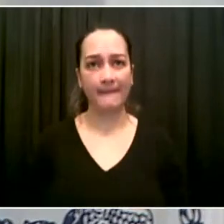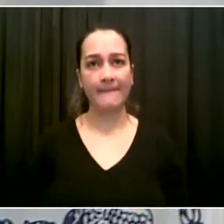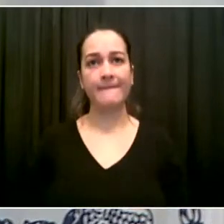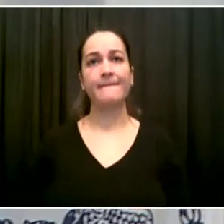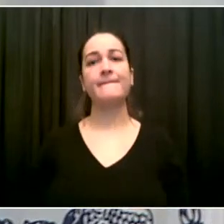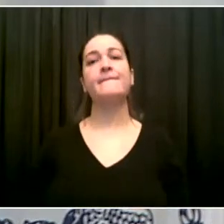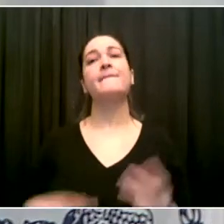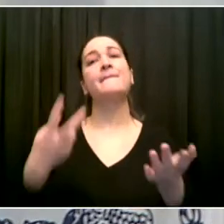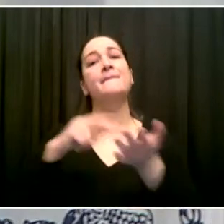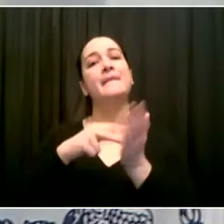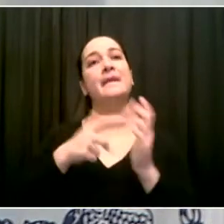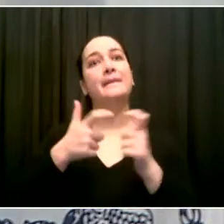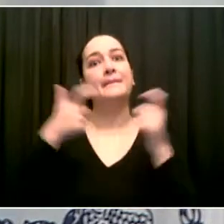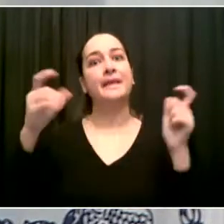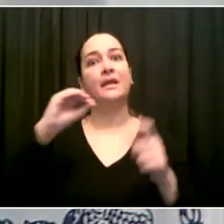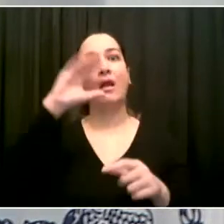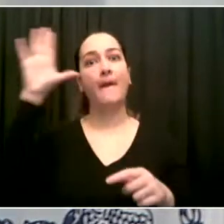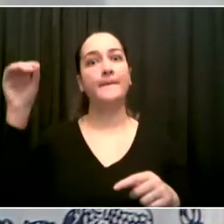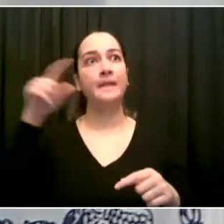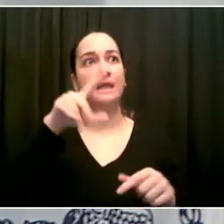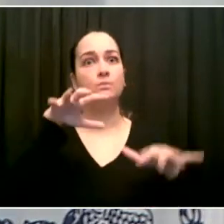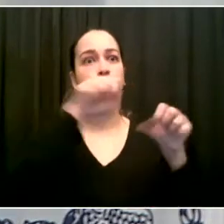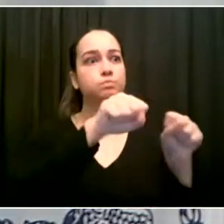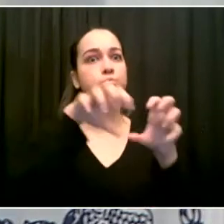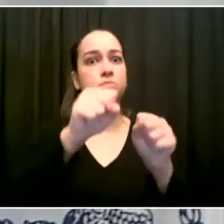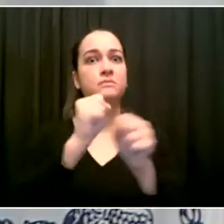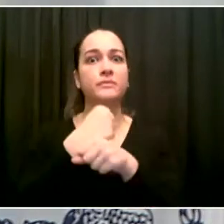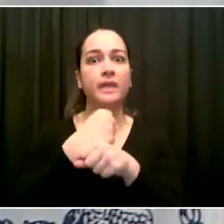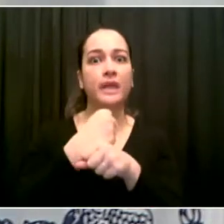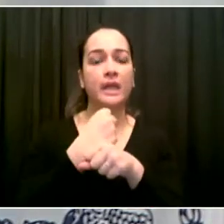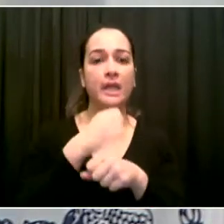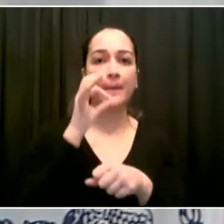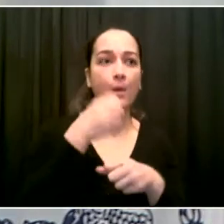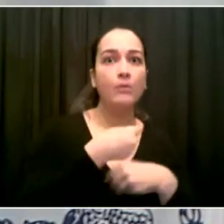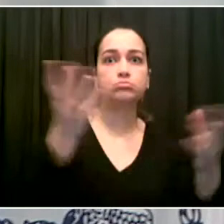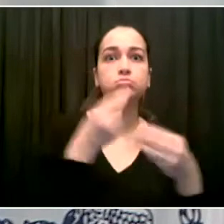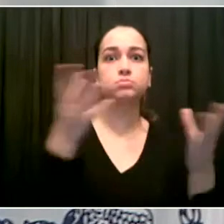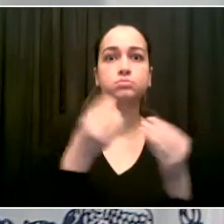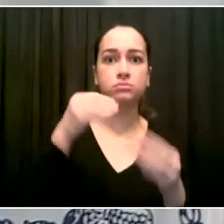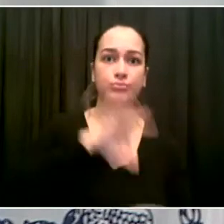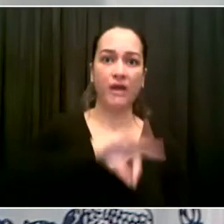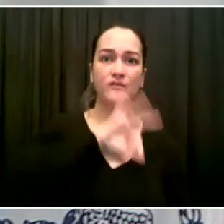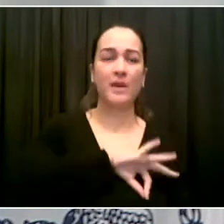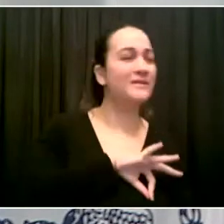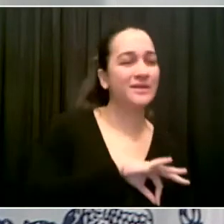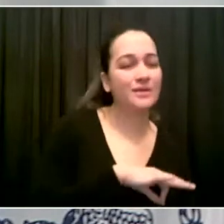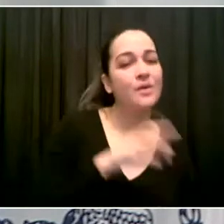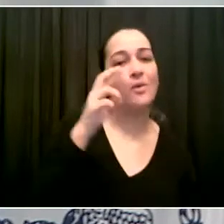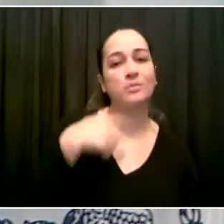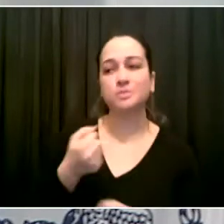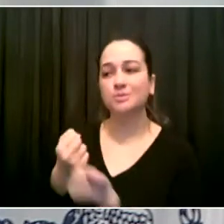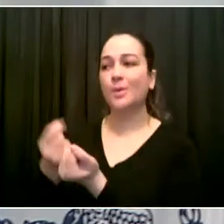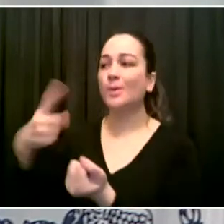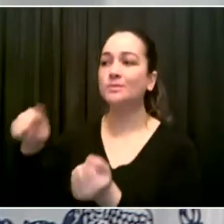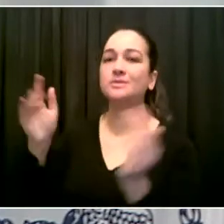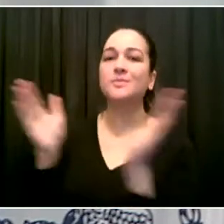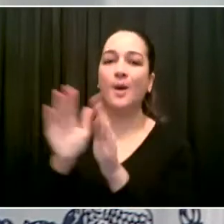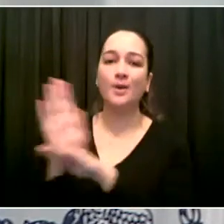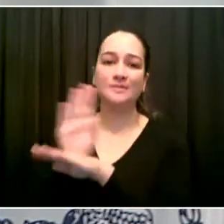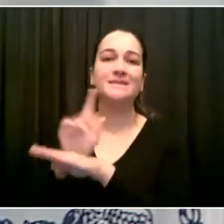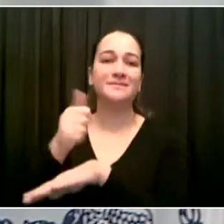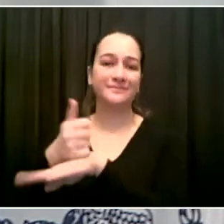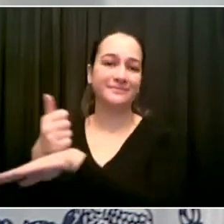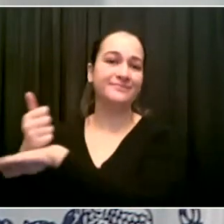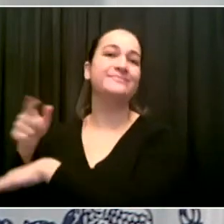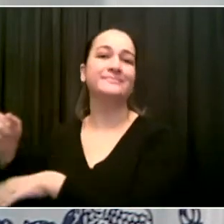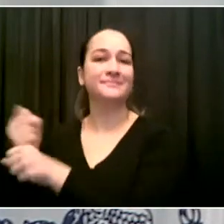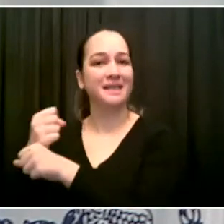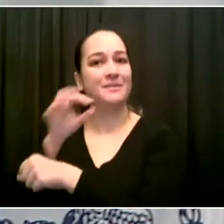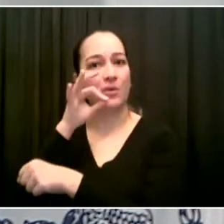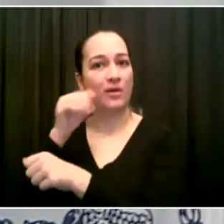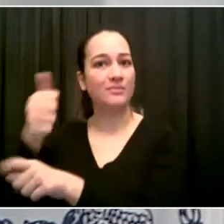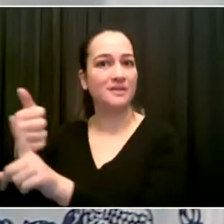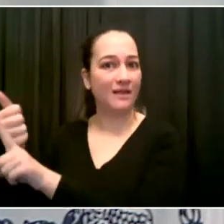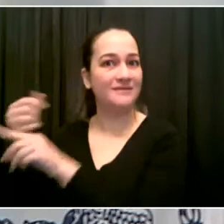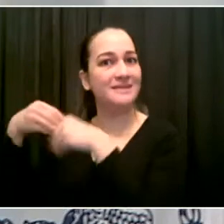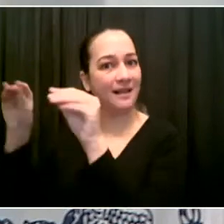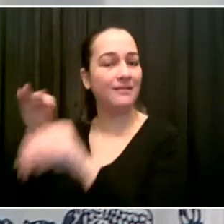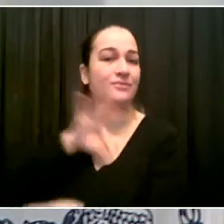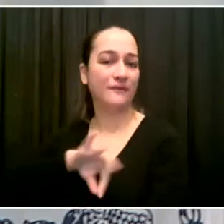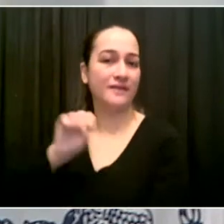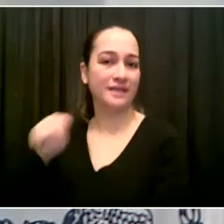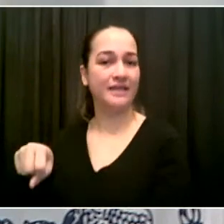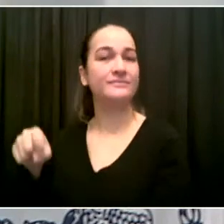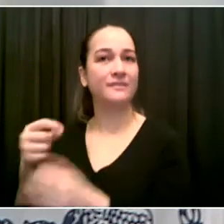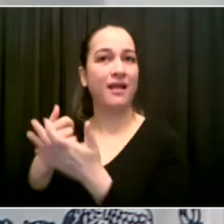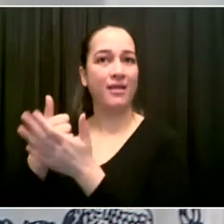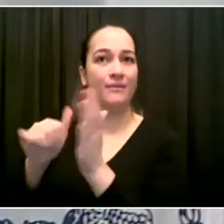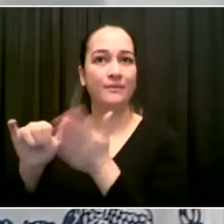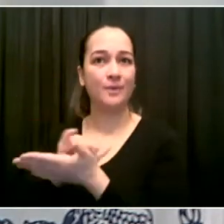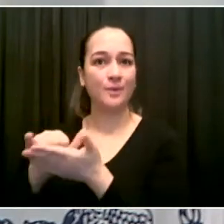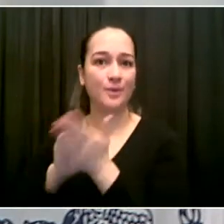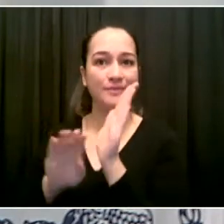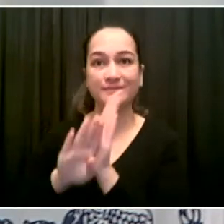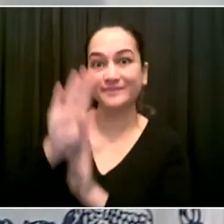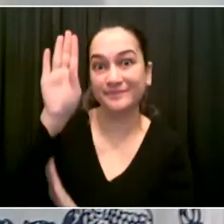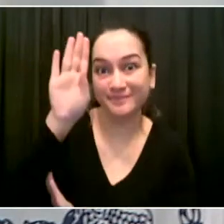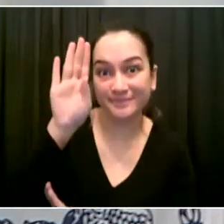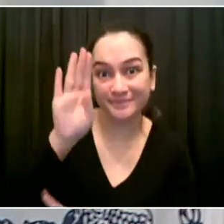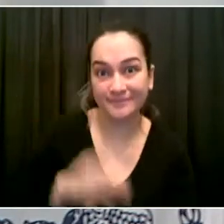BECAUSE MORE